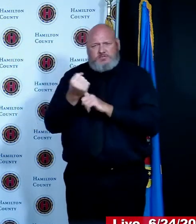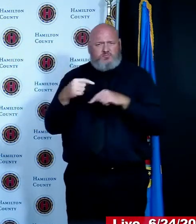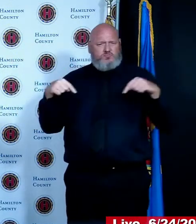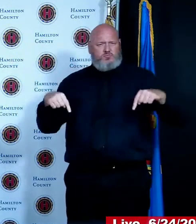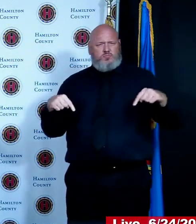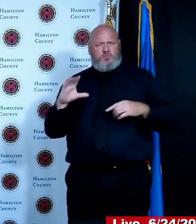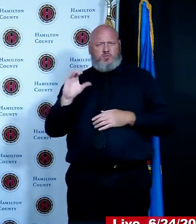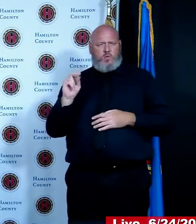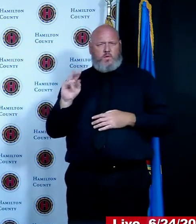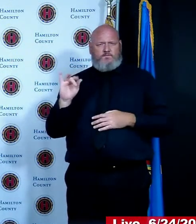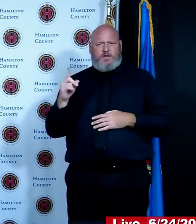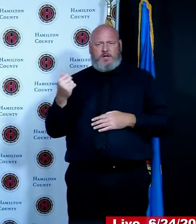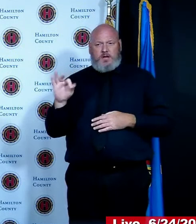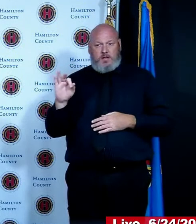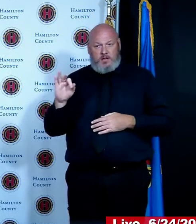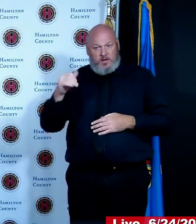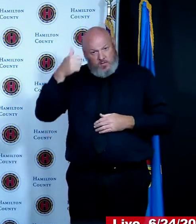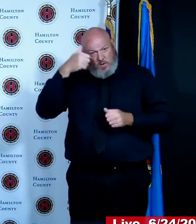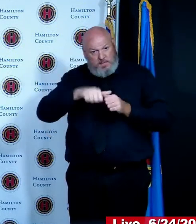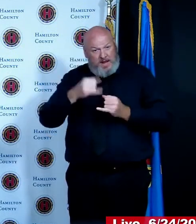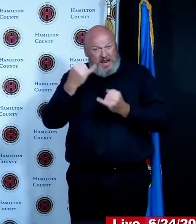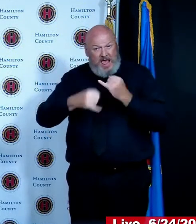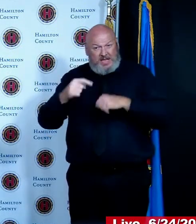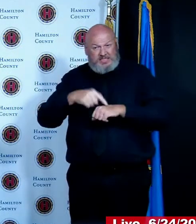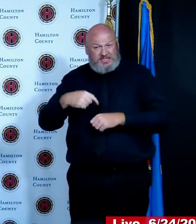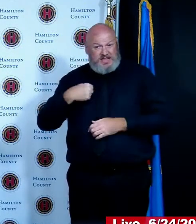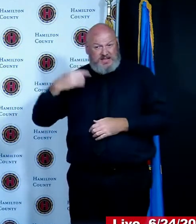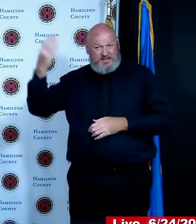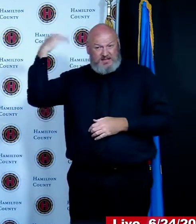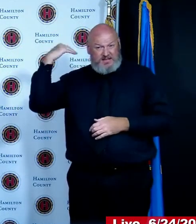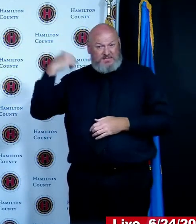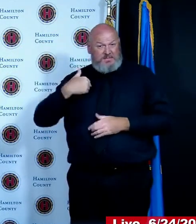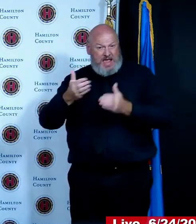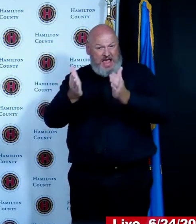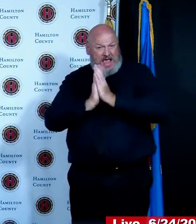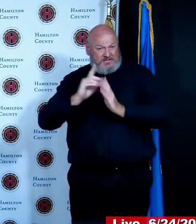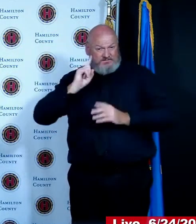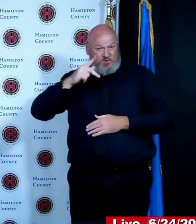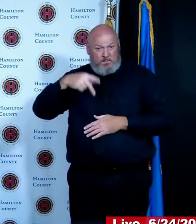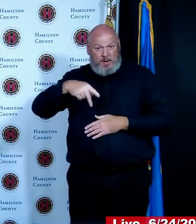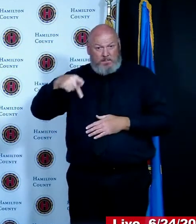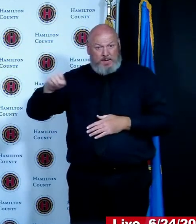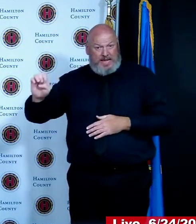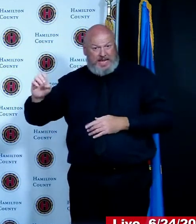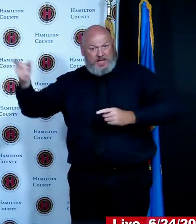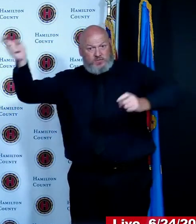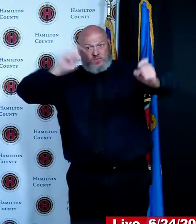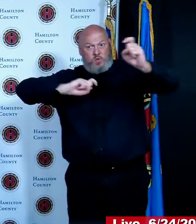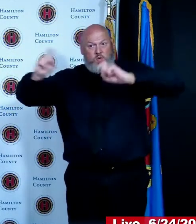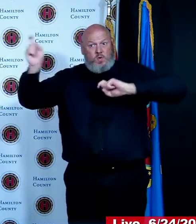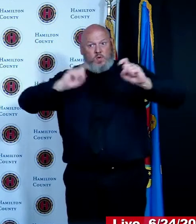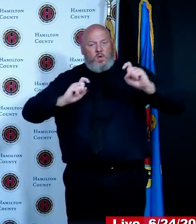asked for donations of PPE and Greater Cincinnati you came through our PPE